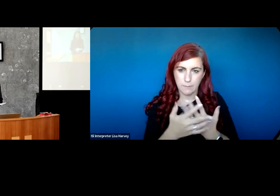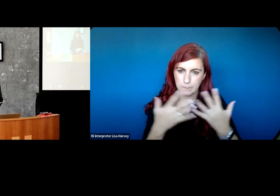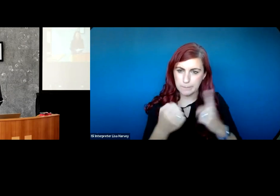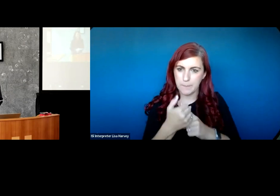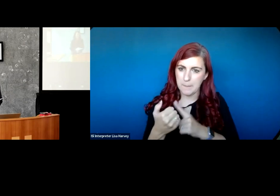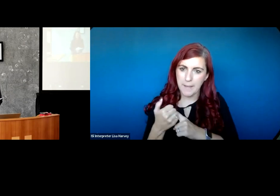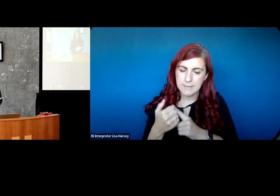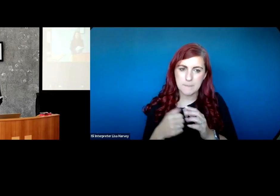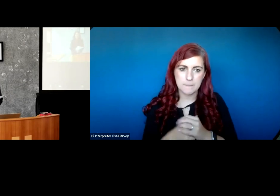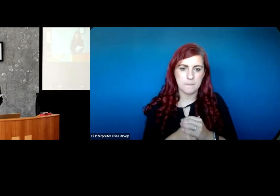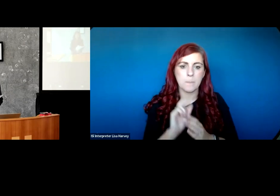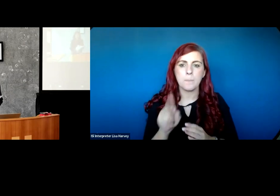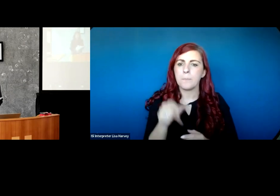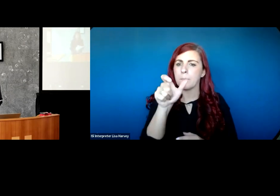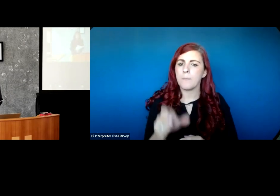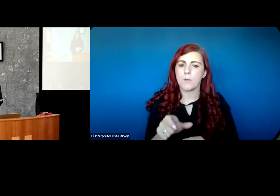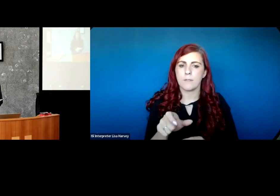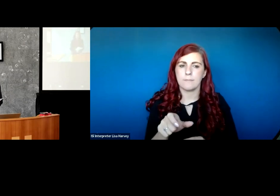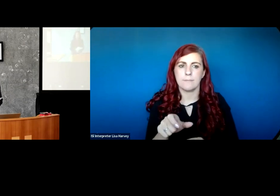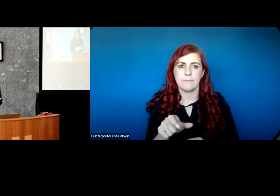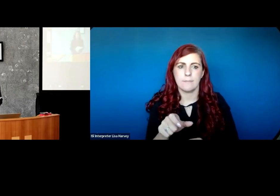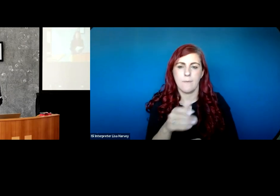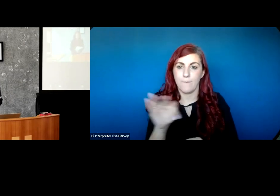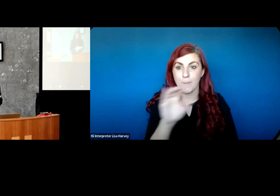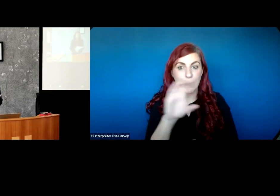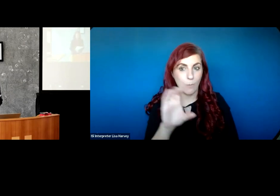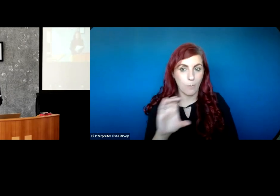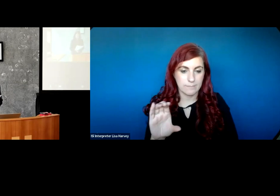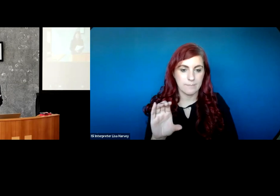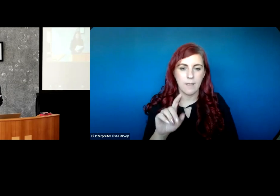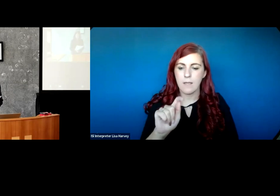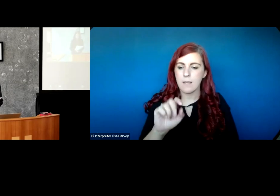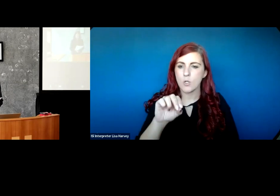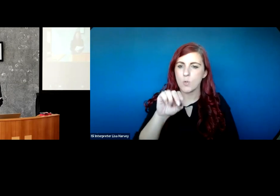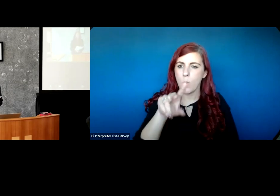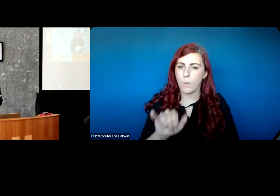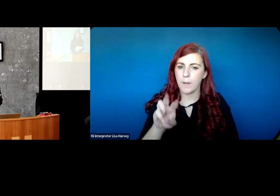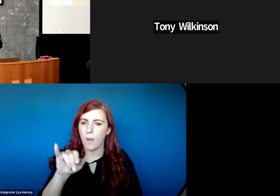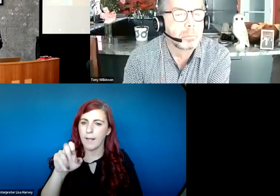So our next guest is coming to us from Zoom, Tony Wilkinson from Cork and